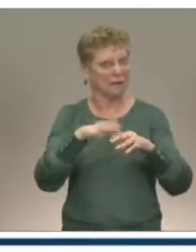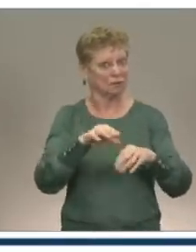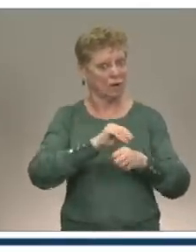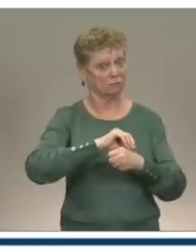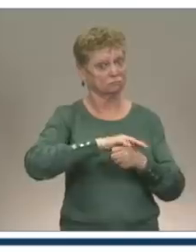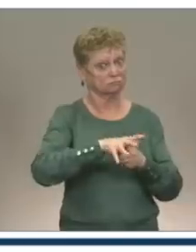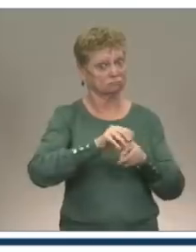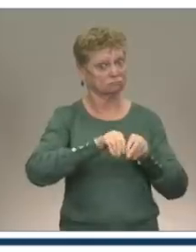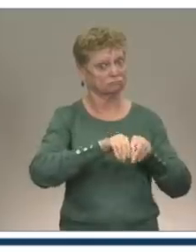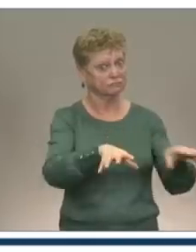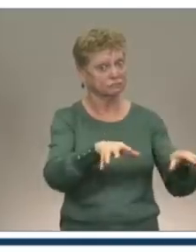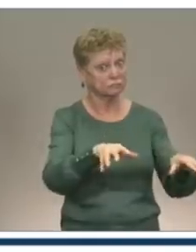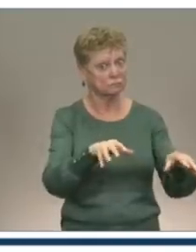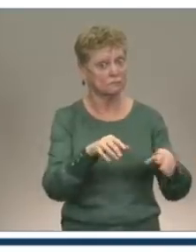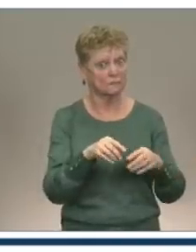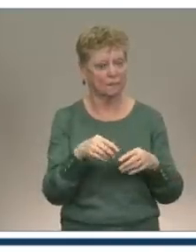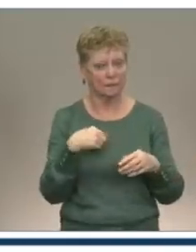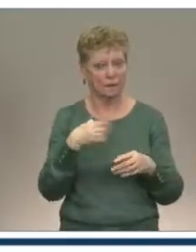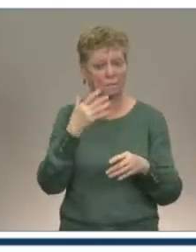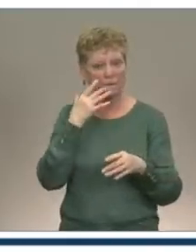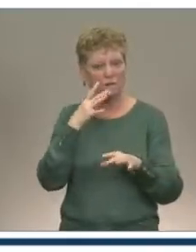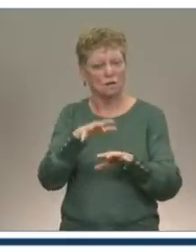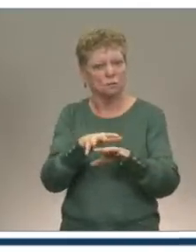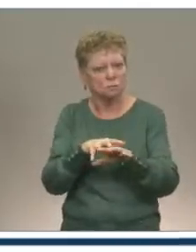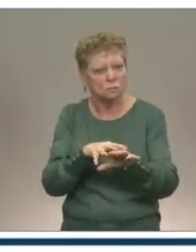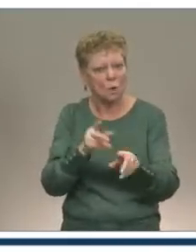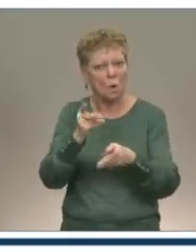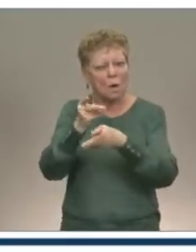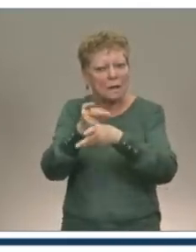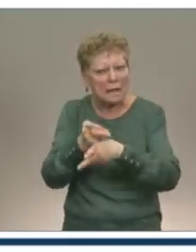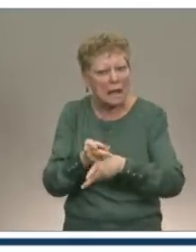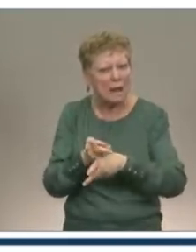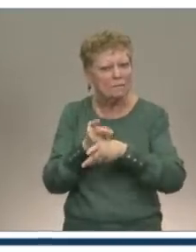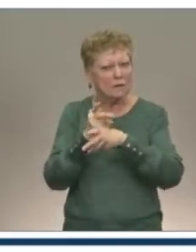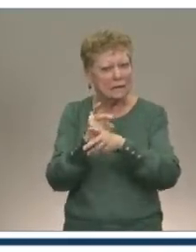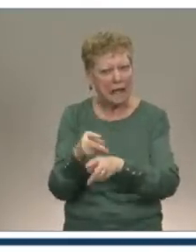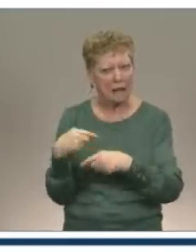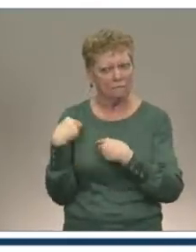i think our slow cautious approach uh over the last few months has kept us in a place